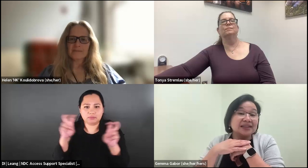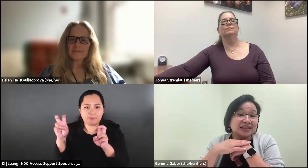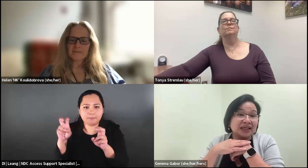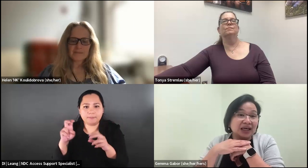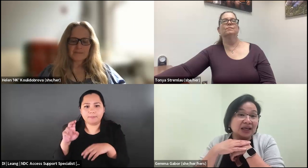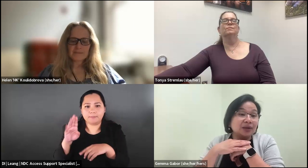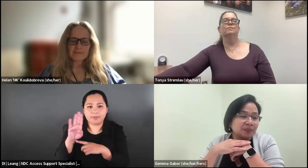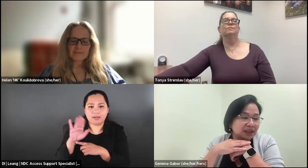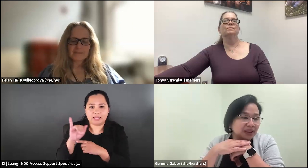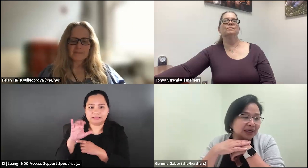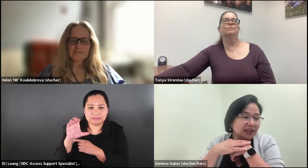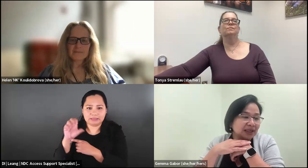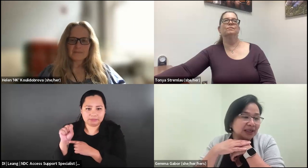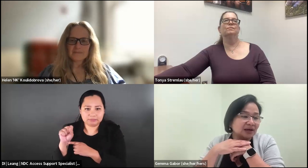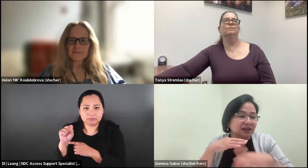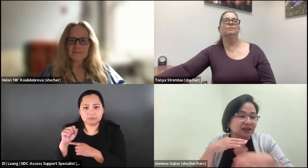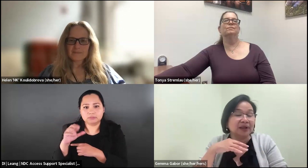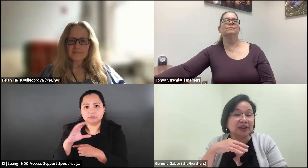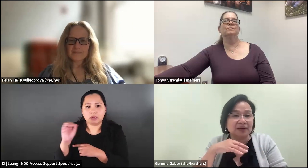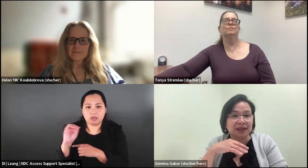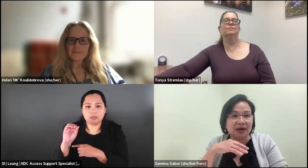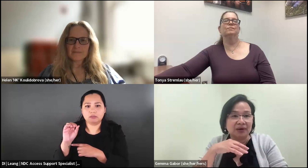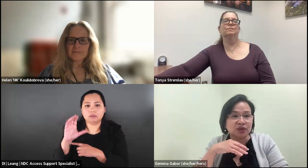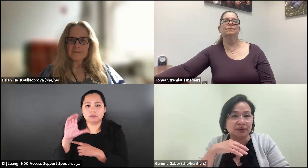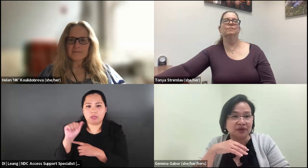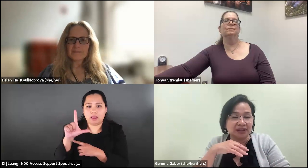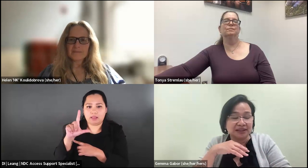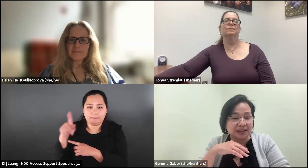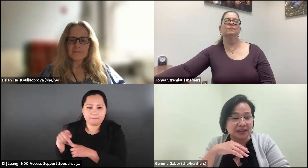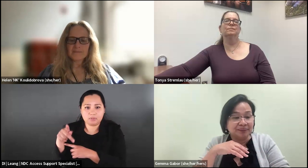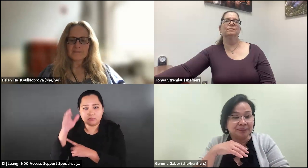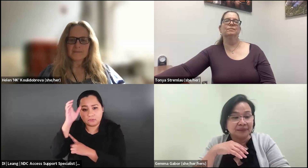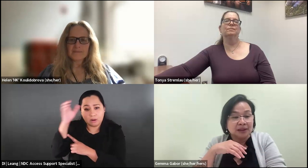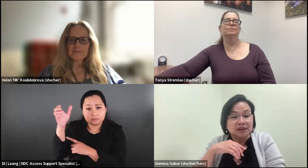And CALP is the Cognitive Academic Language Proficiency.